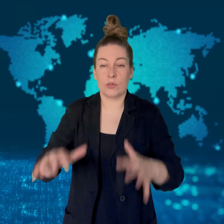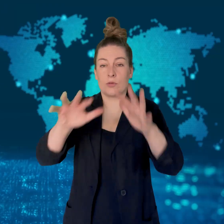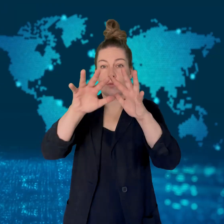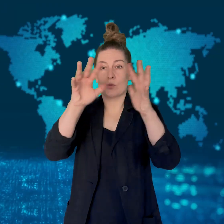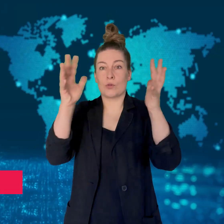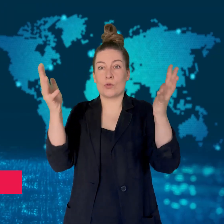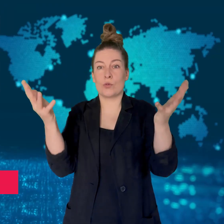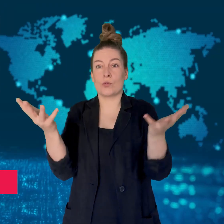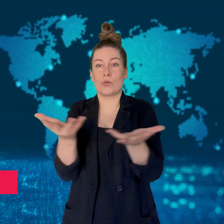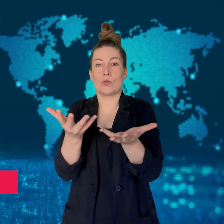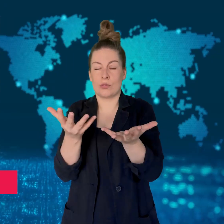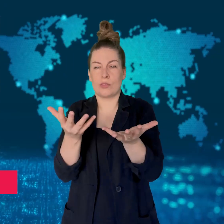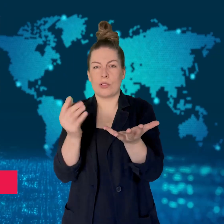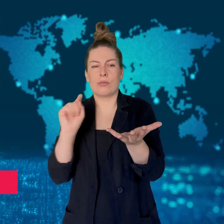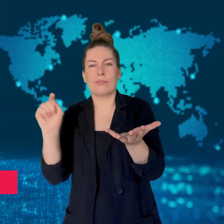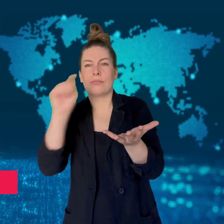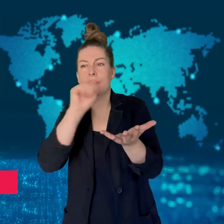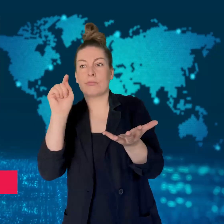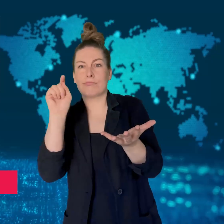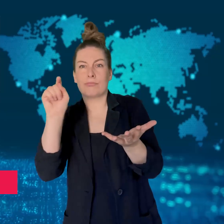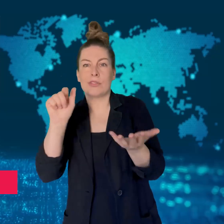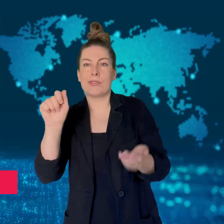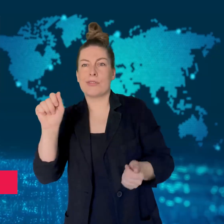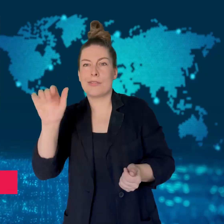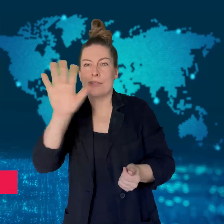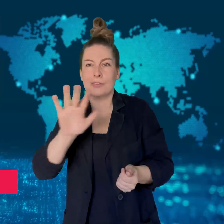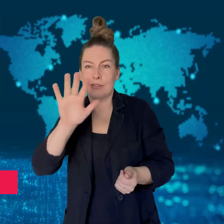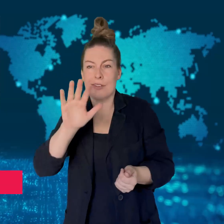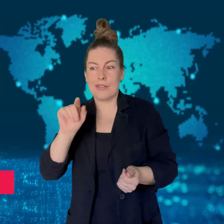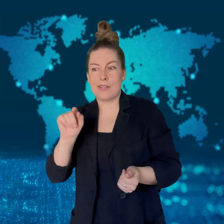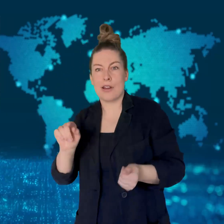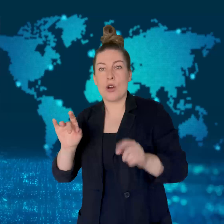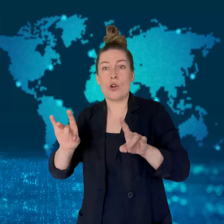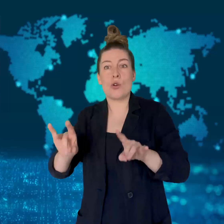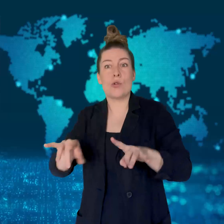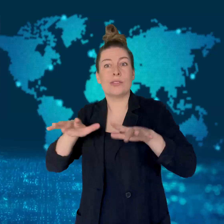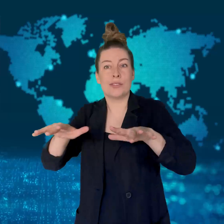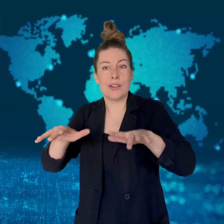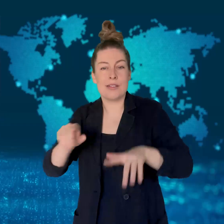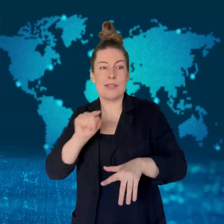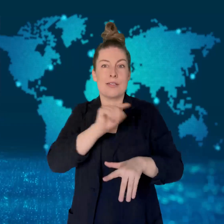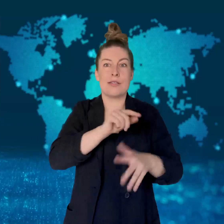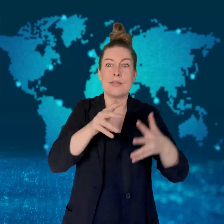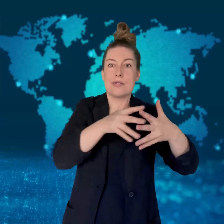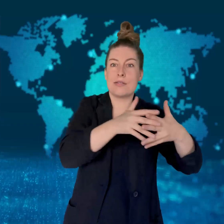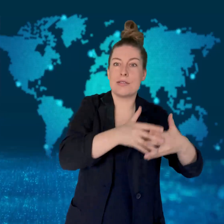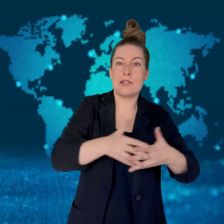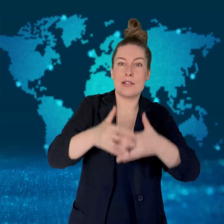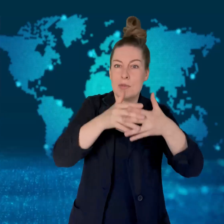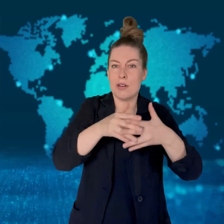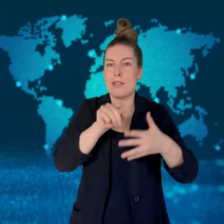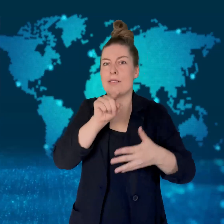[MONIKA]: Pro-Palestinian protests are happening at